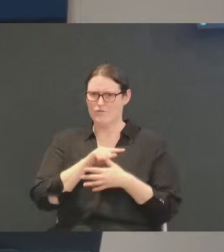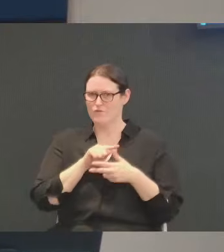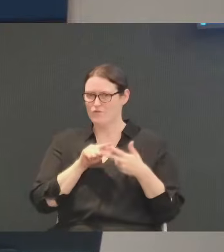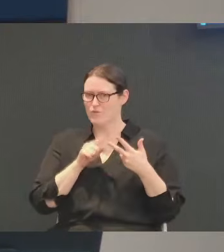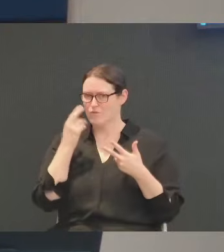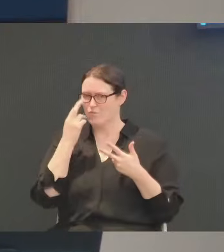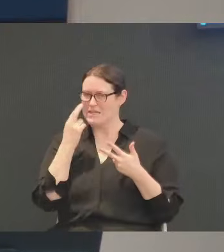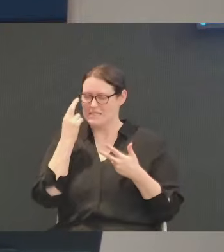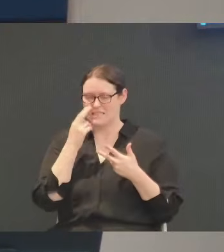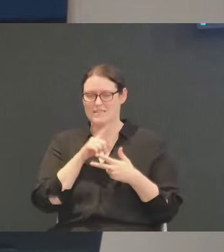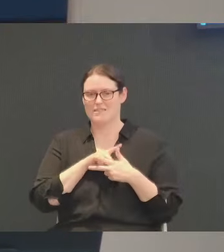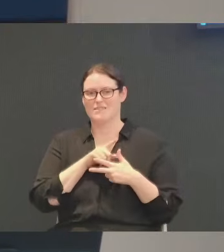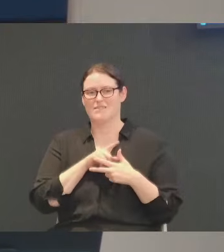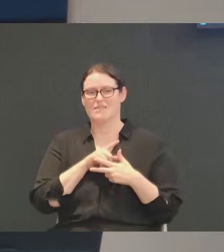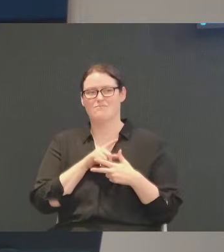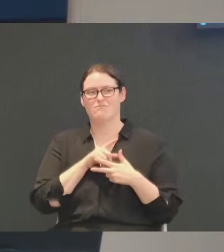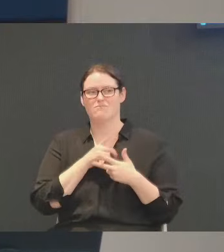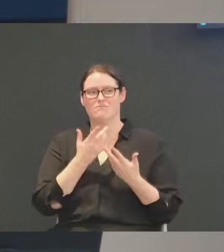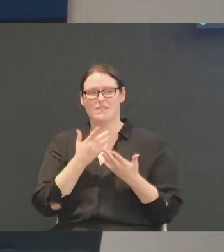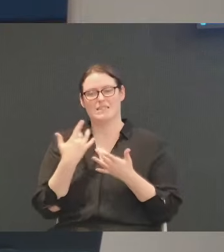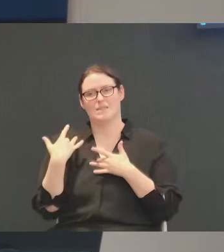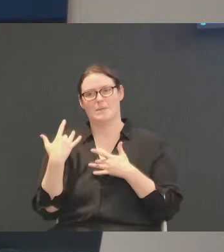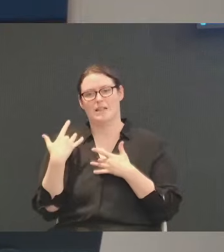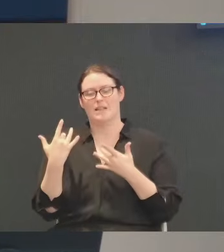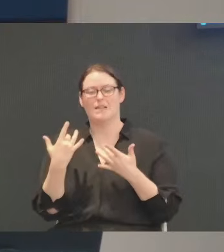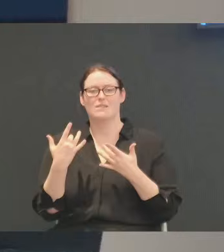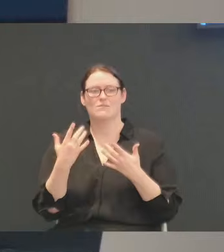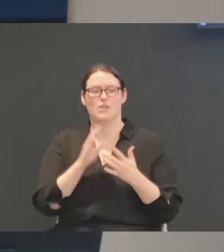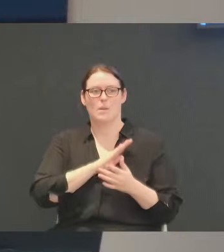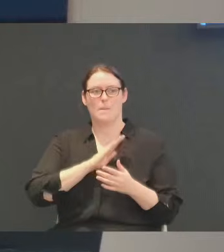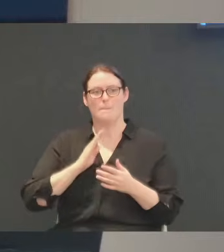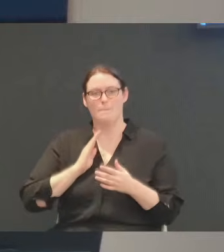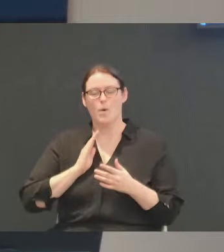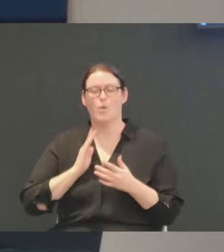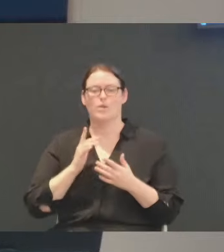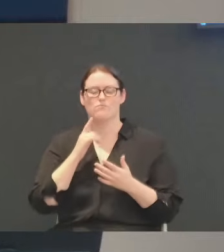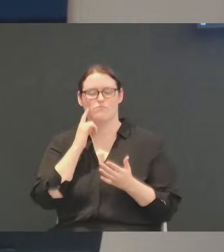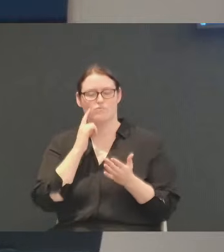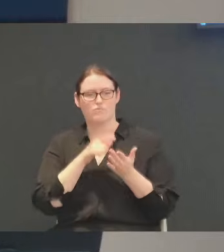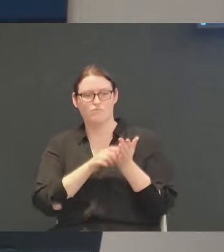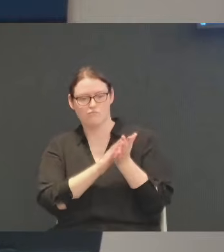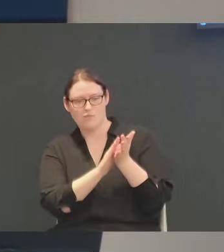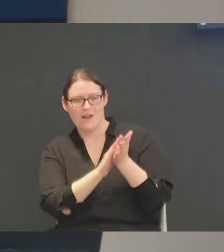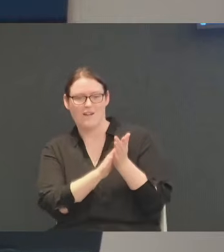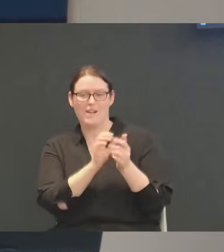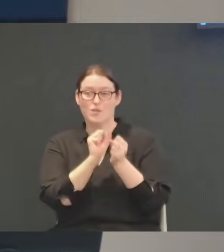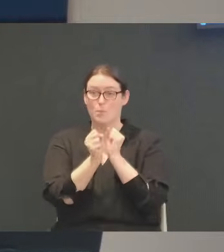get her in here is because often times in our board we recognize sports achievements which